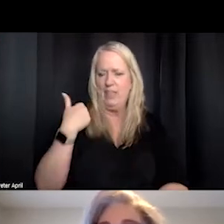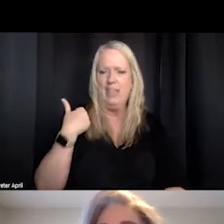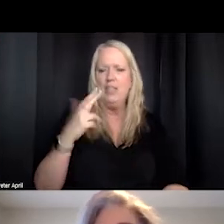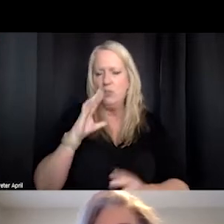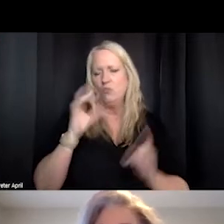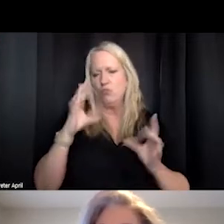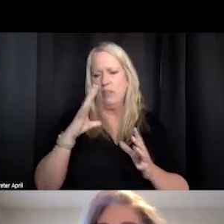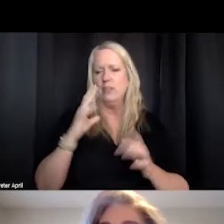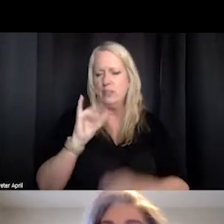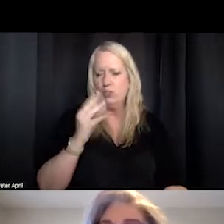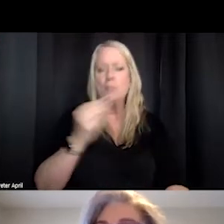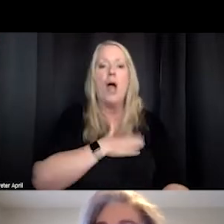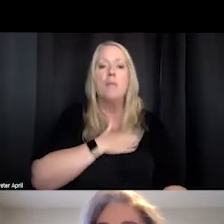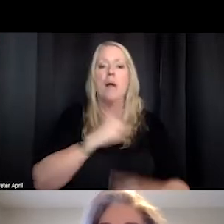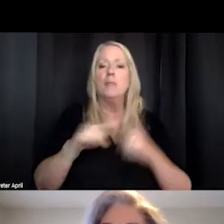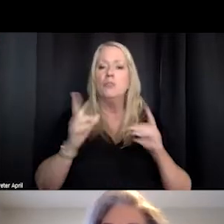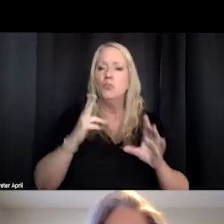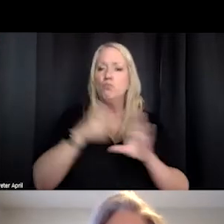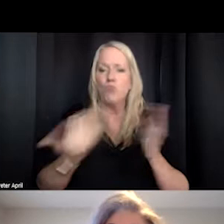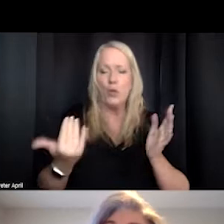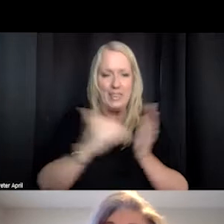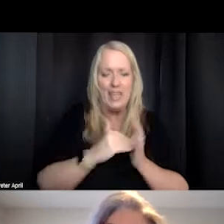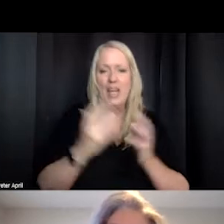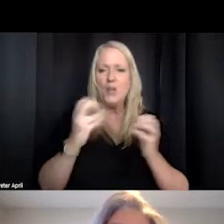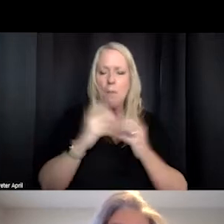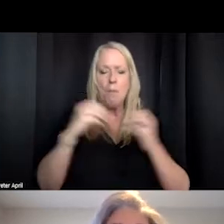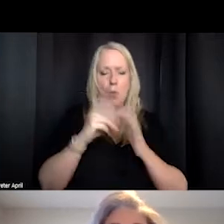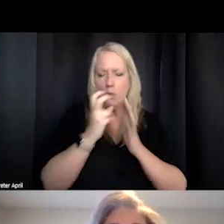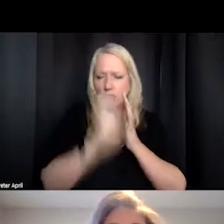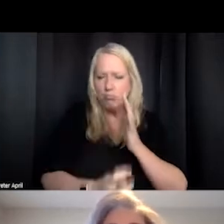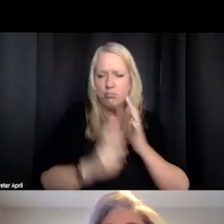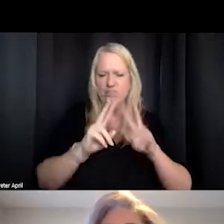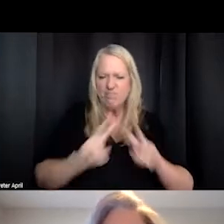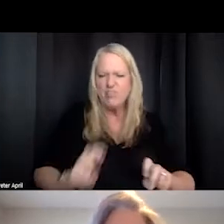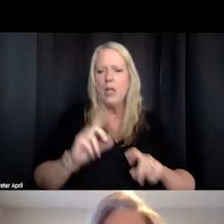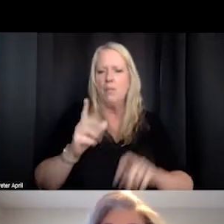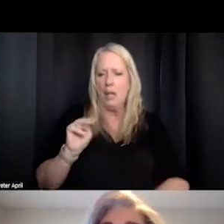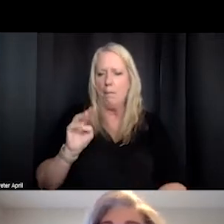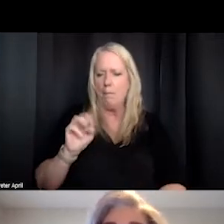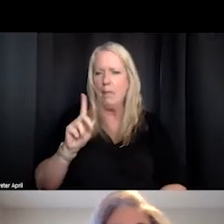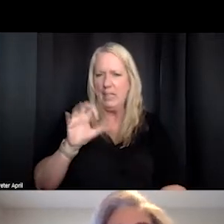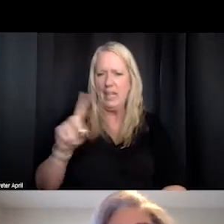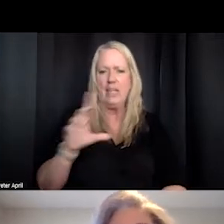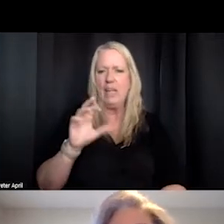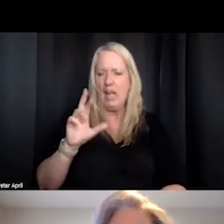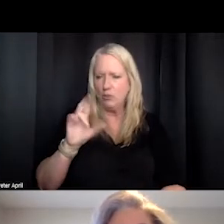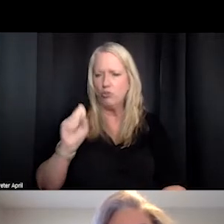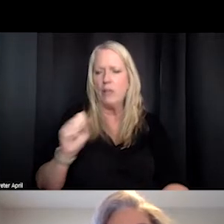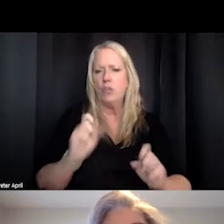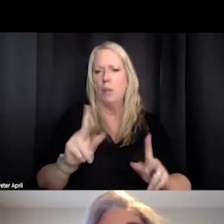IS. I AM DELIGHTED TO COME BACK AND DO A LITTLE BIT OF A DEEPER DIVE ON MEDICAID, CRISIS OPPORTUNITIES. IF I CAN MOVE TO THE NEXT SLIDE, PLEASE.